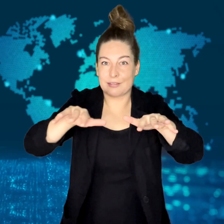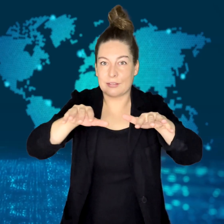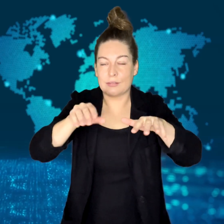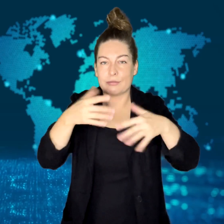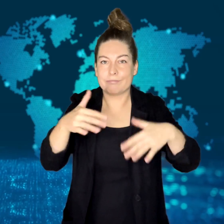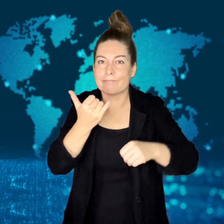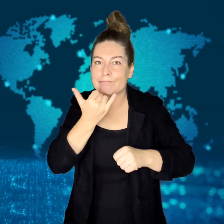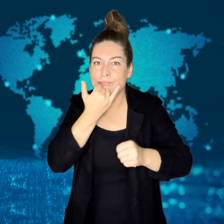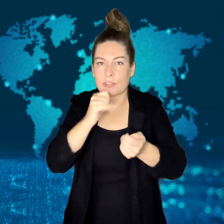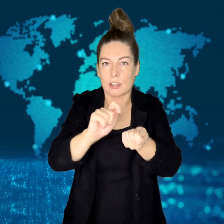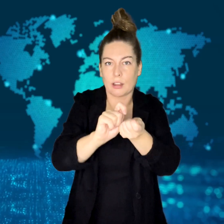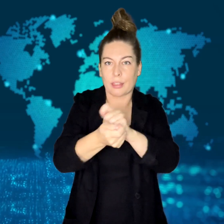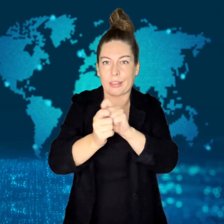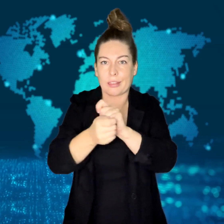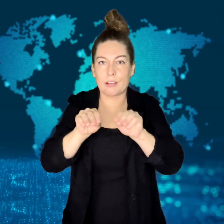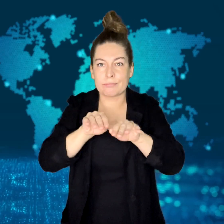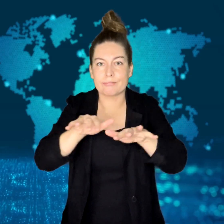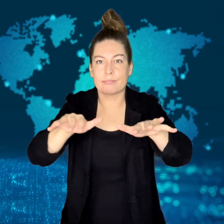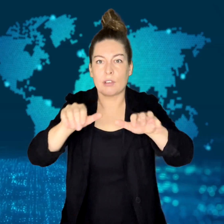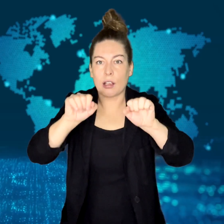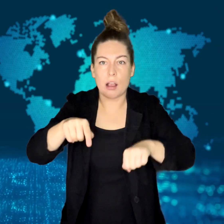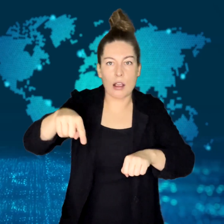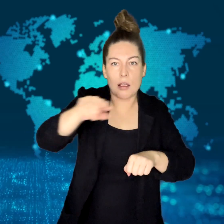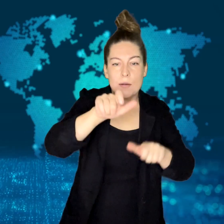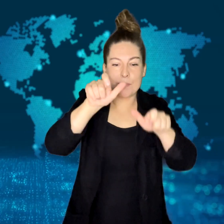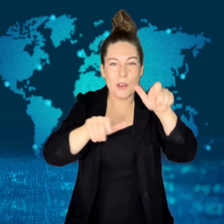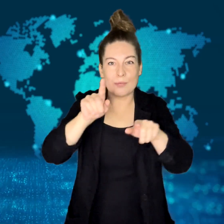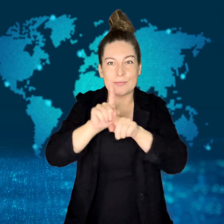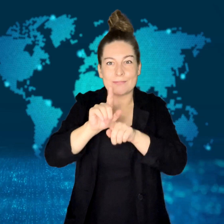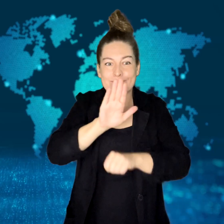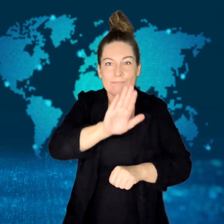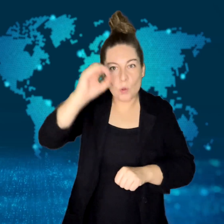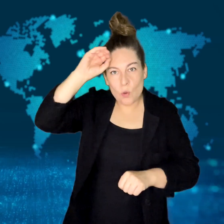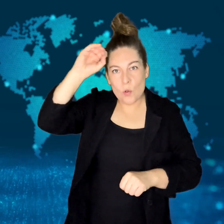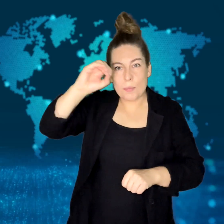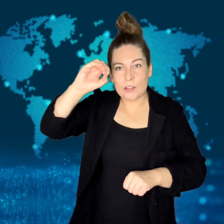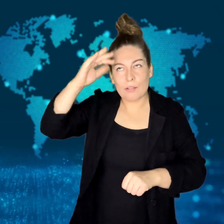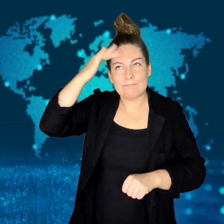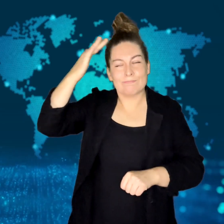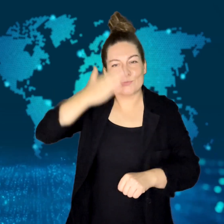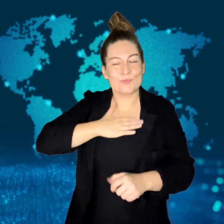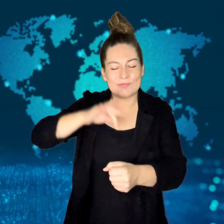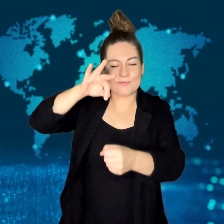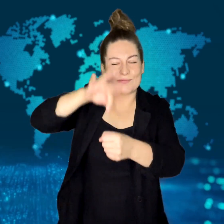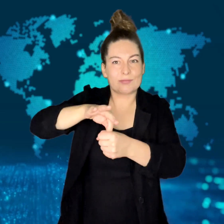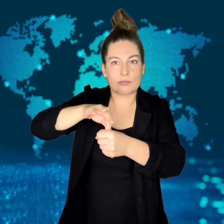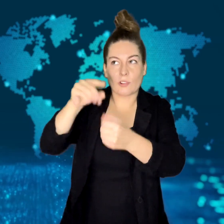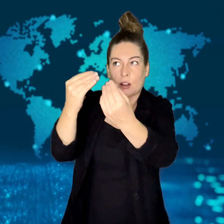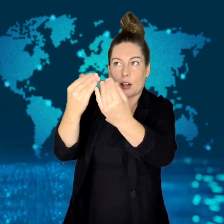misinformation to sway public opinion. China has illegally funded